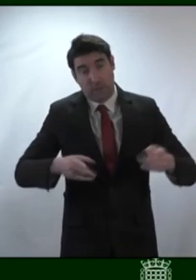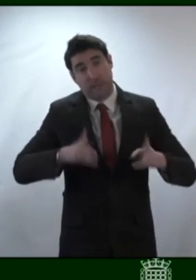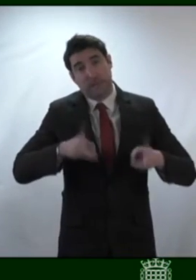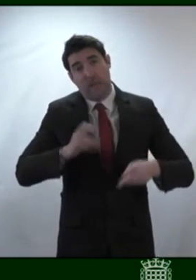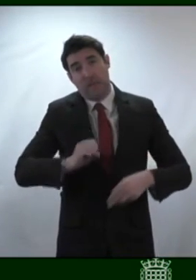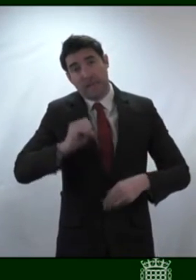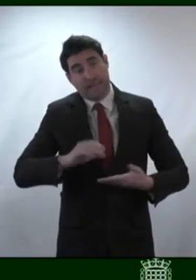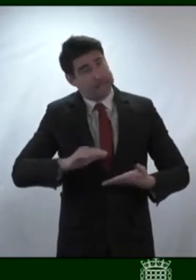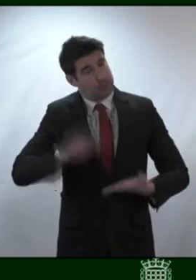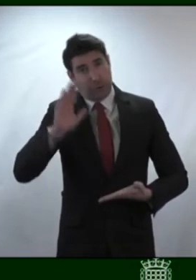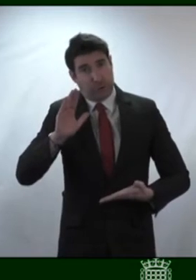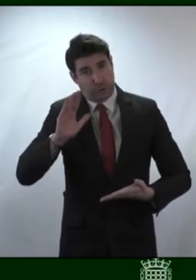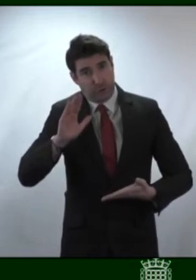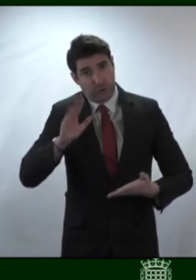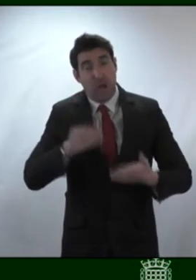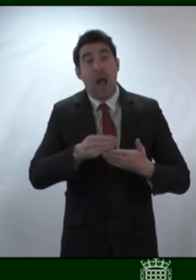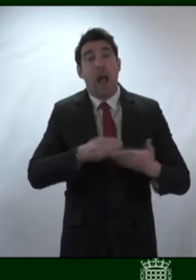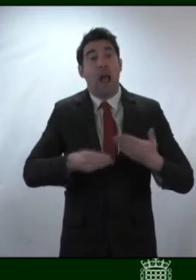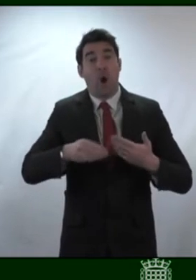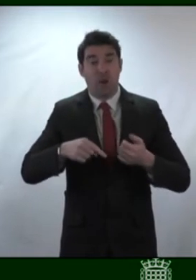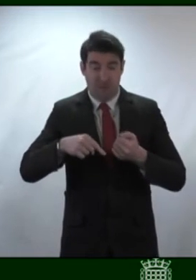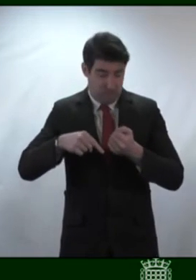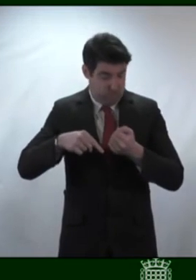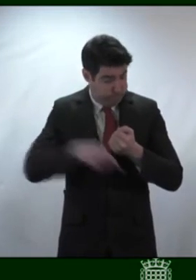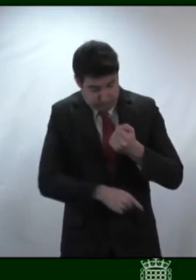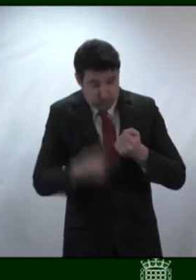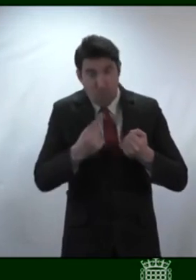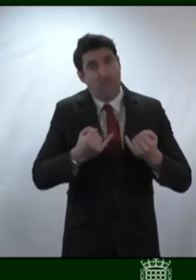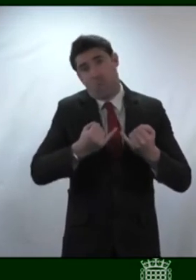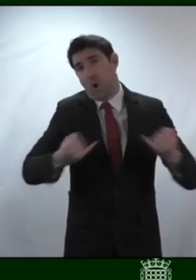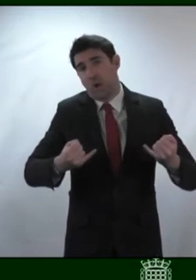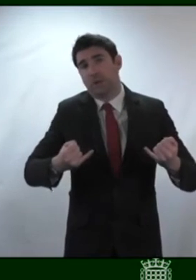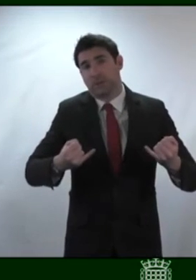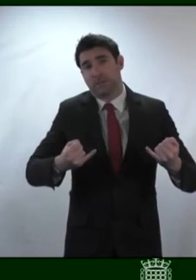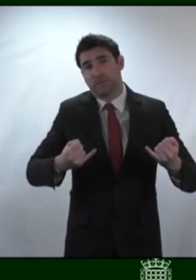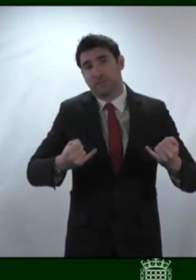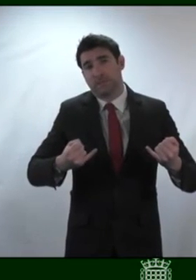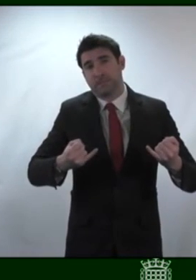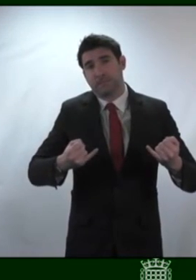one often wonder where the Prime Minister gets his advice from. Well, now I know,